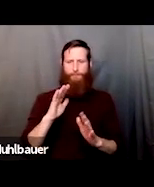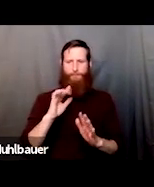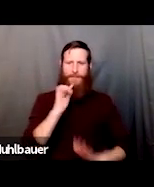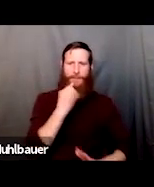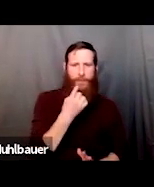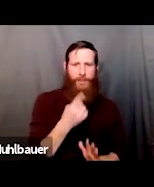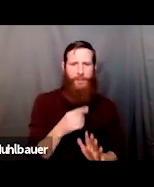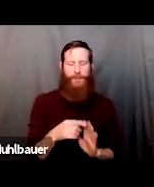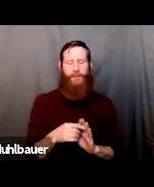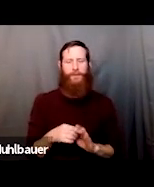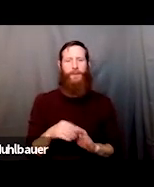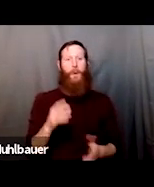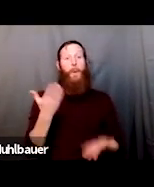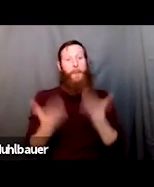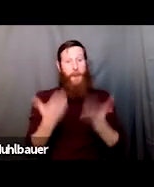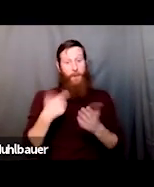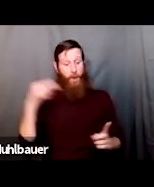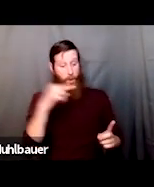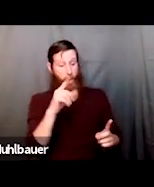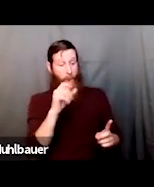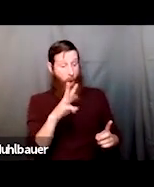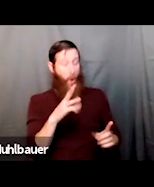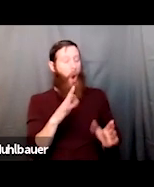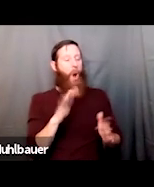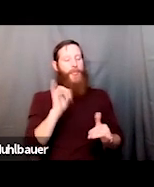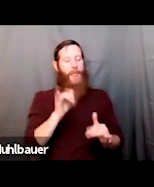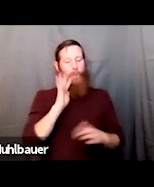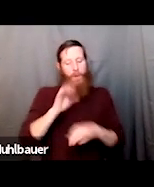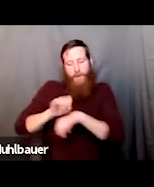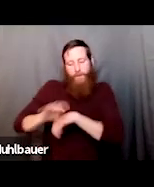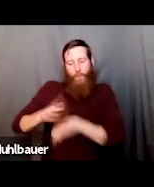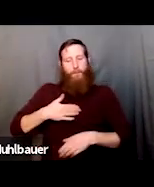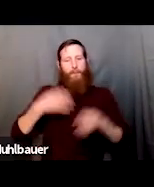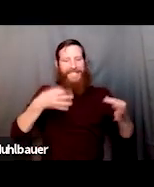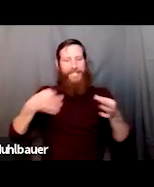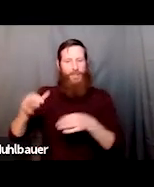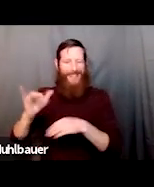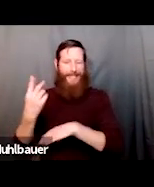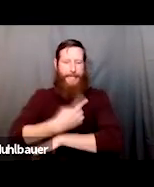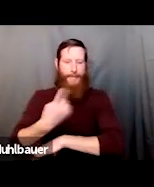so that maybe that might change how me and my group might make decisions on that given day.